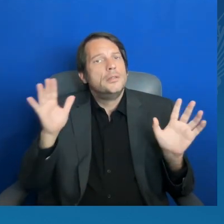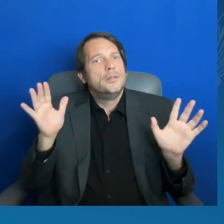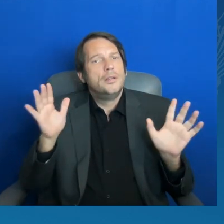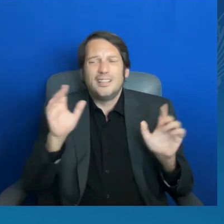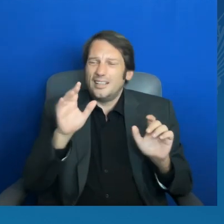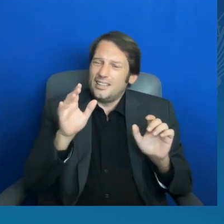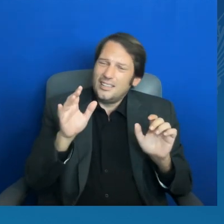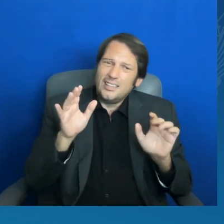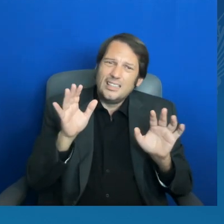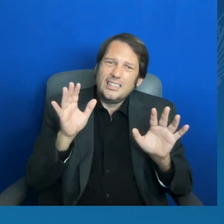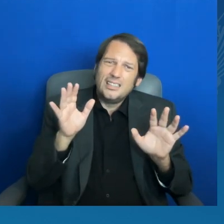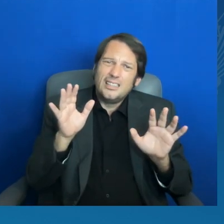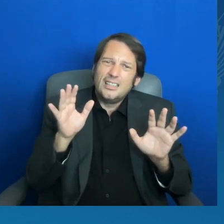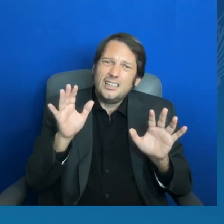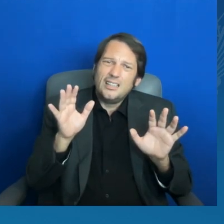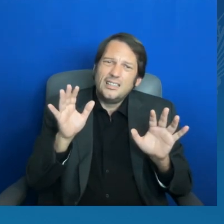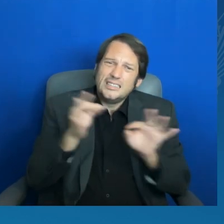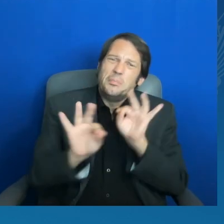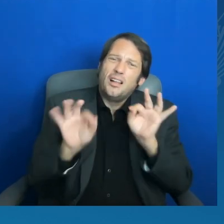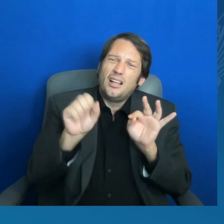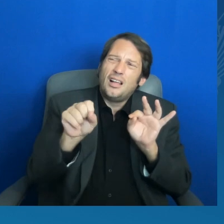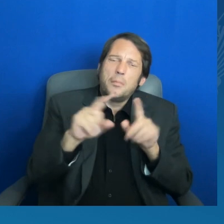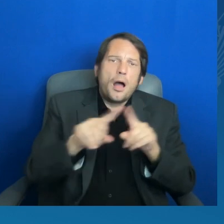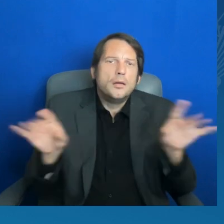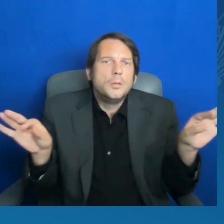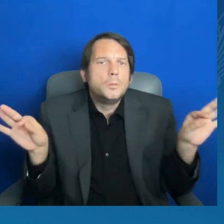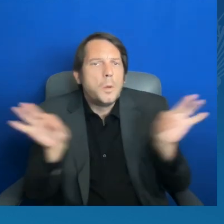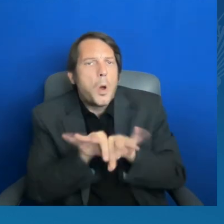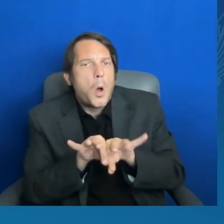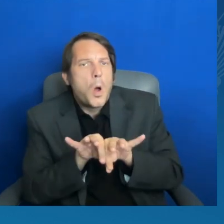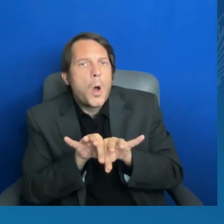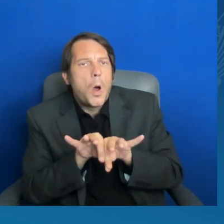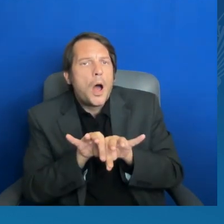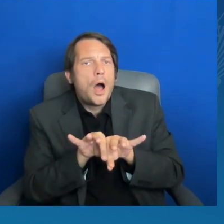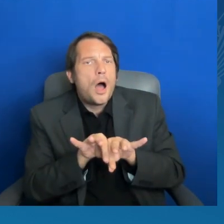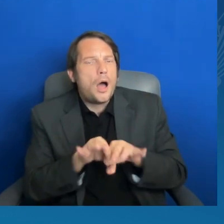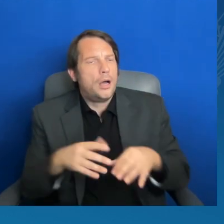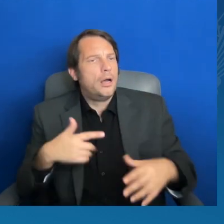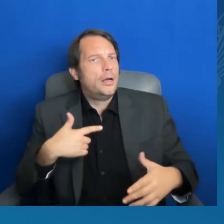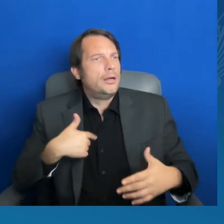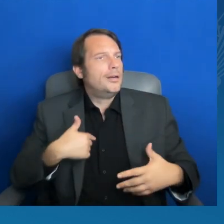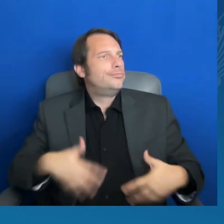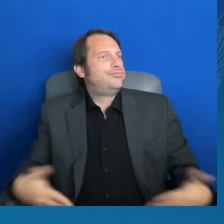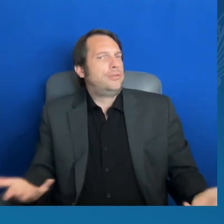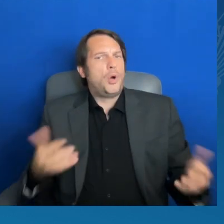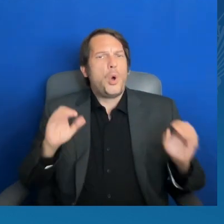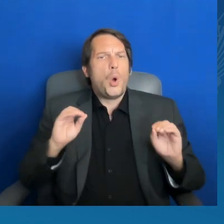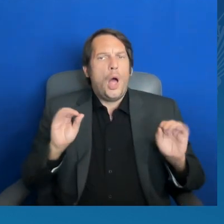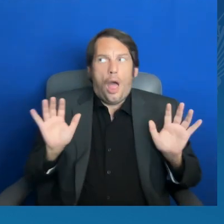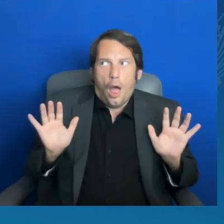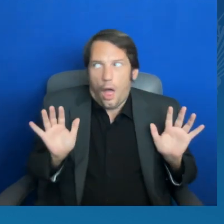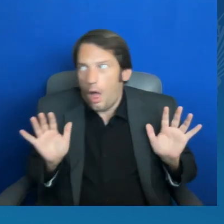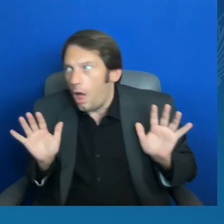To just be. To be safe.